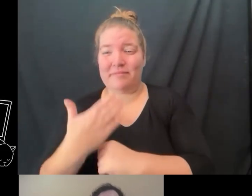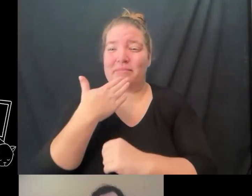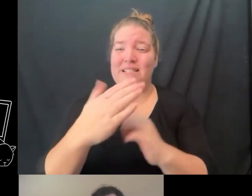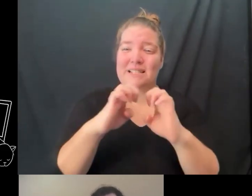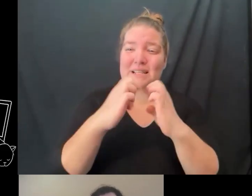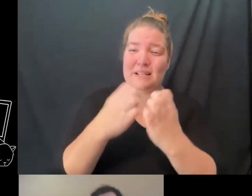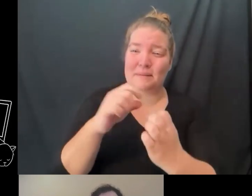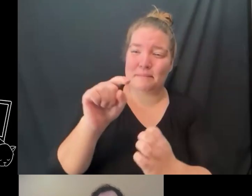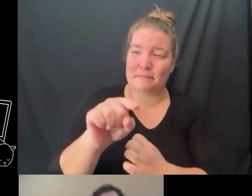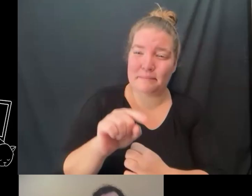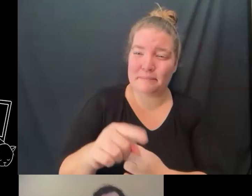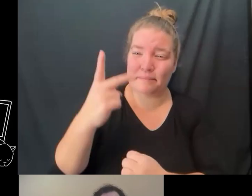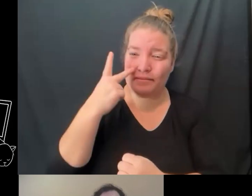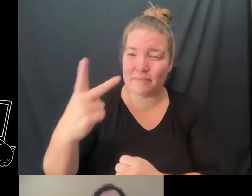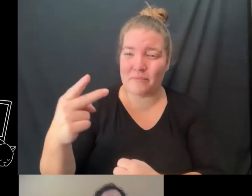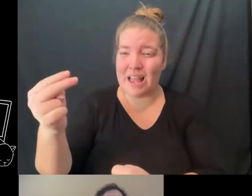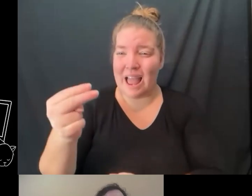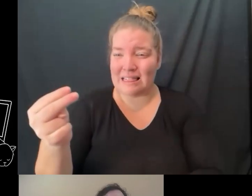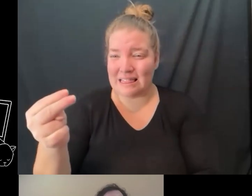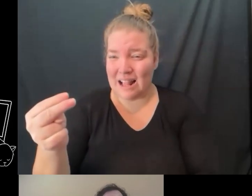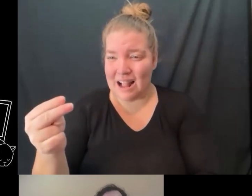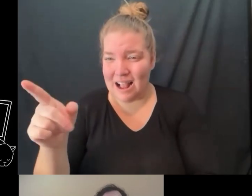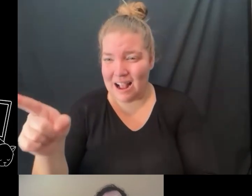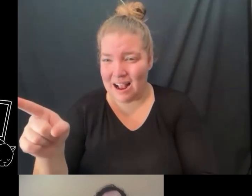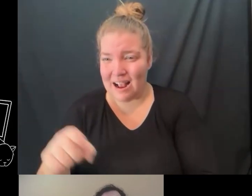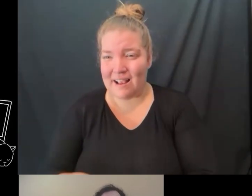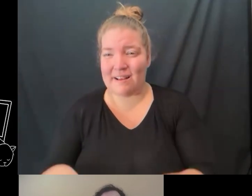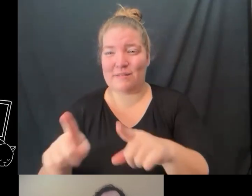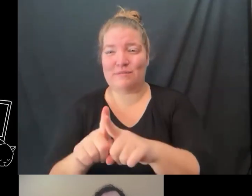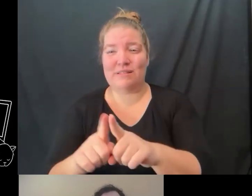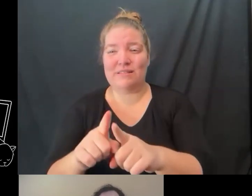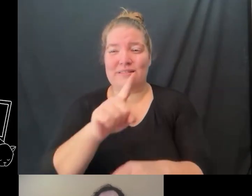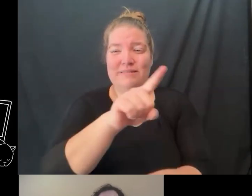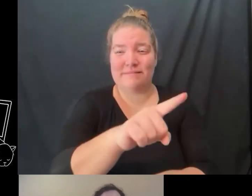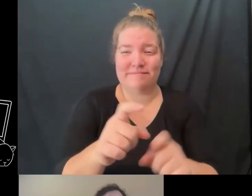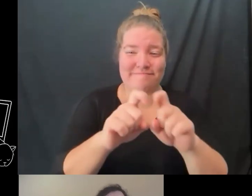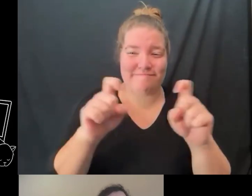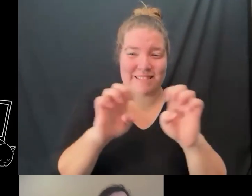And I want to thank my team, who you've been interacting with, our producer Hannah, and our production